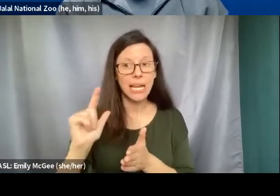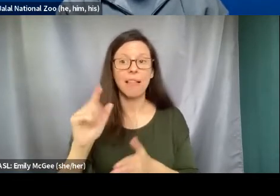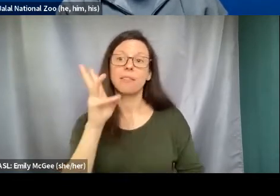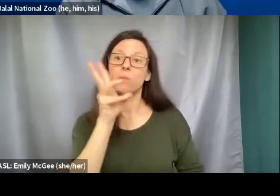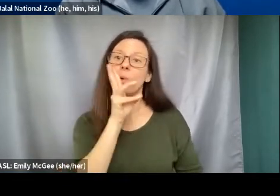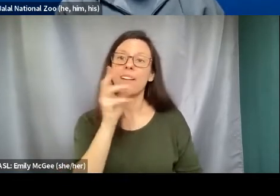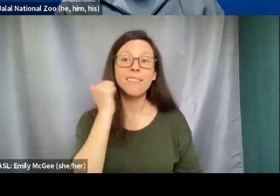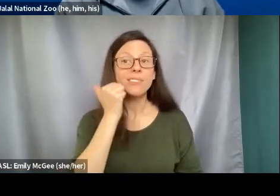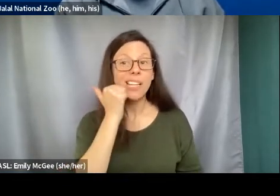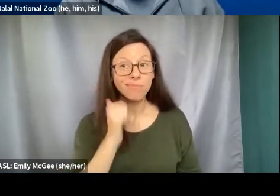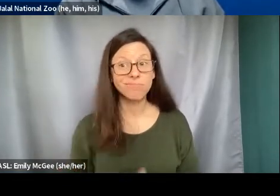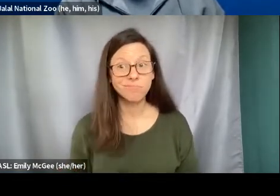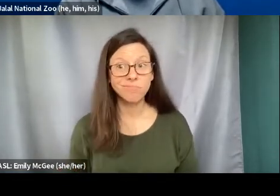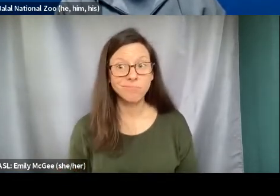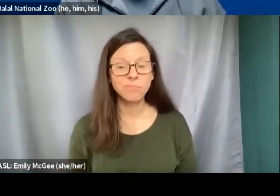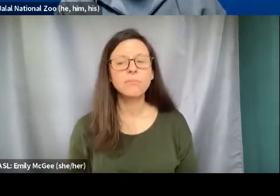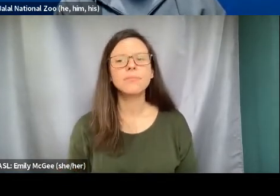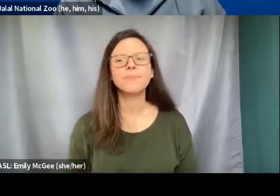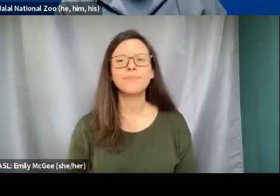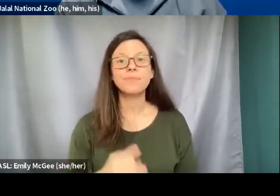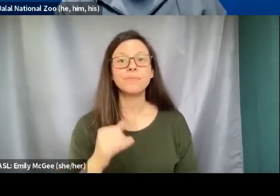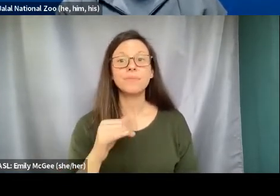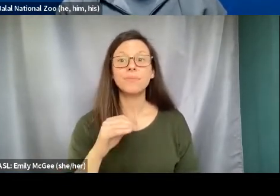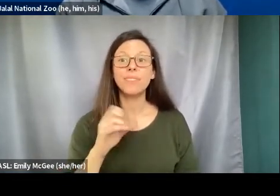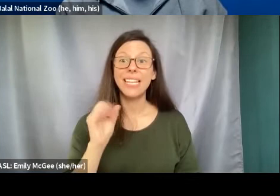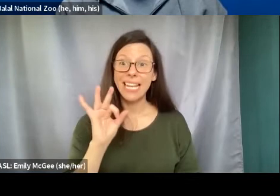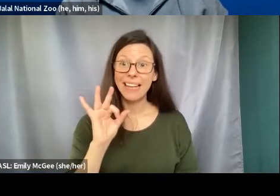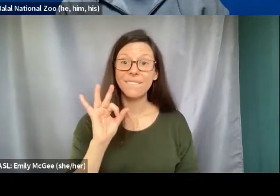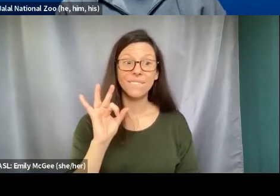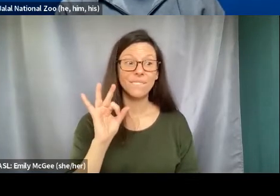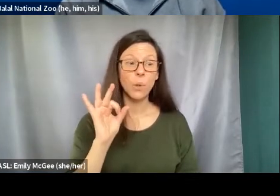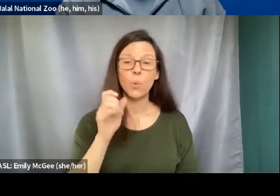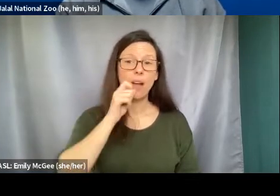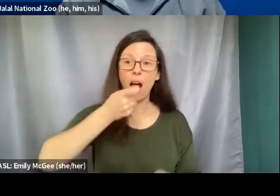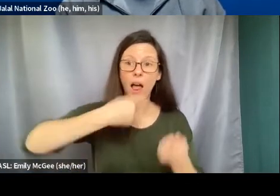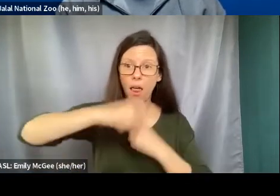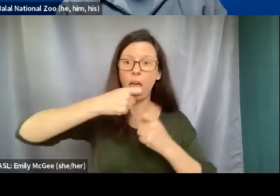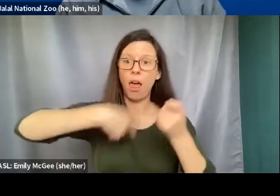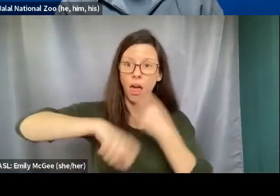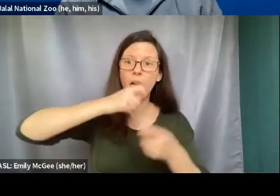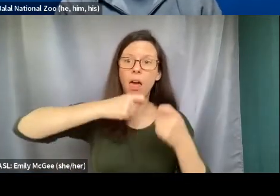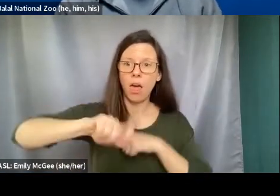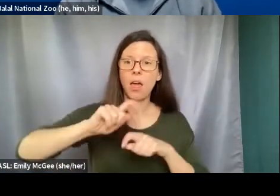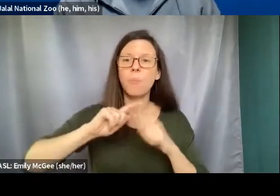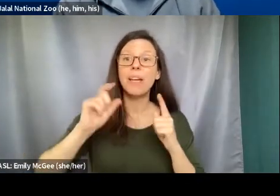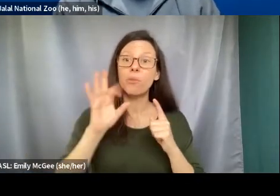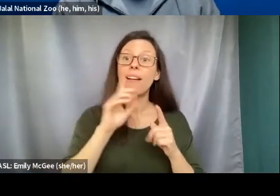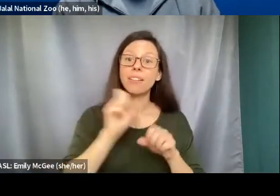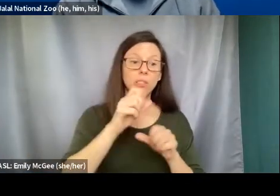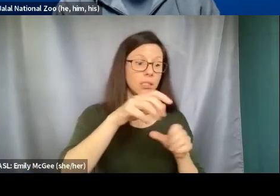Now if we were to just dump all that water and then refill it and then try to bring